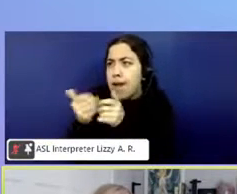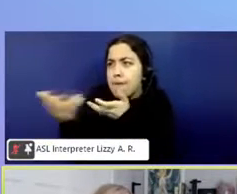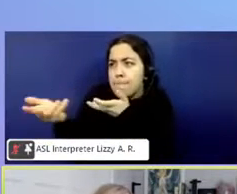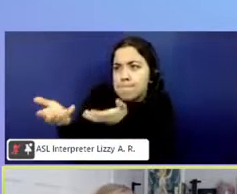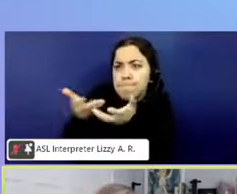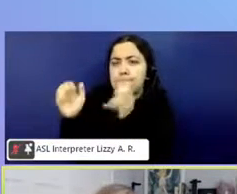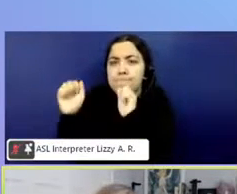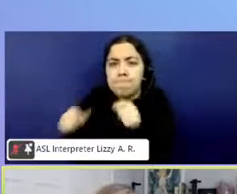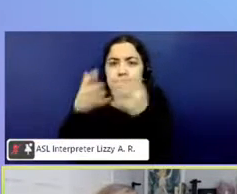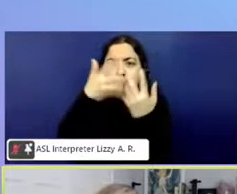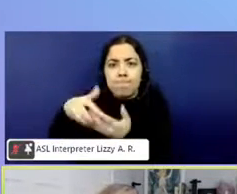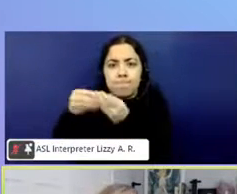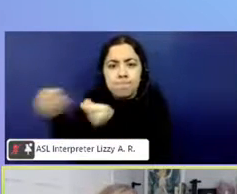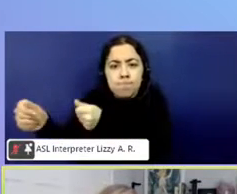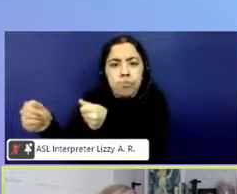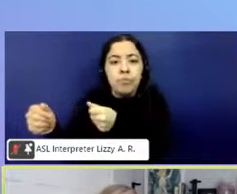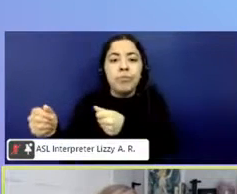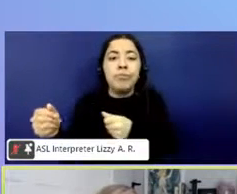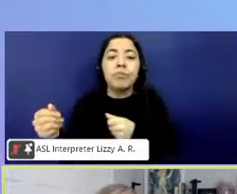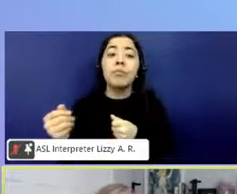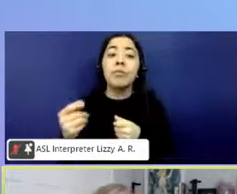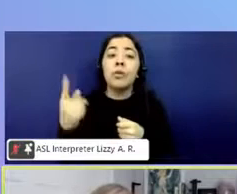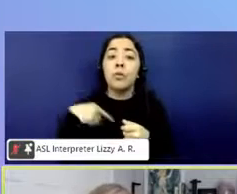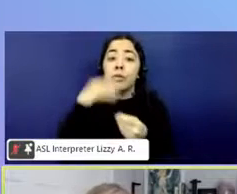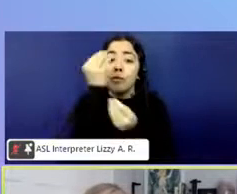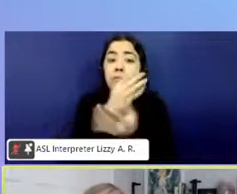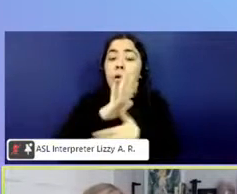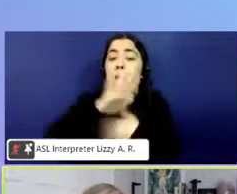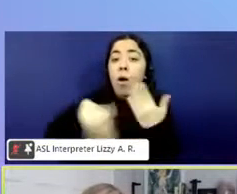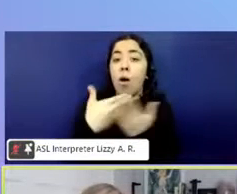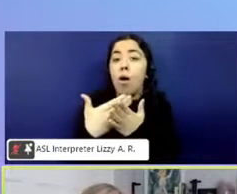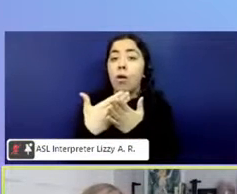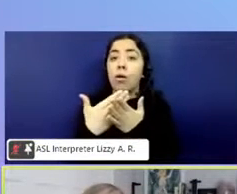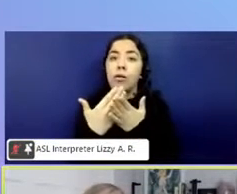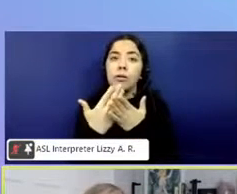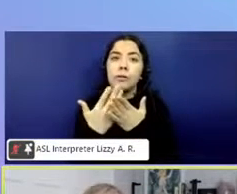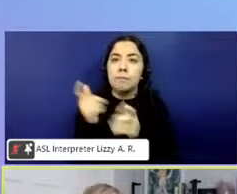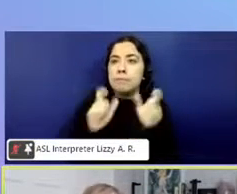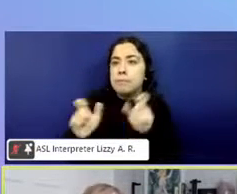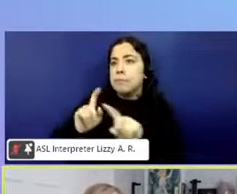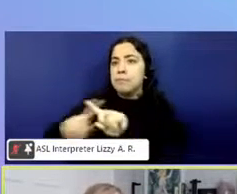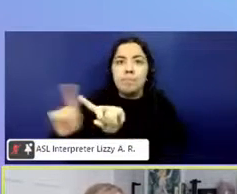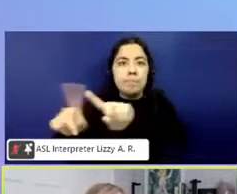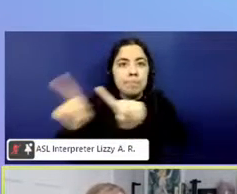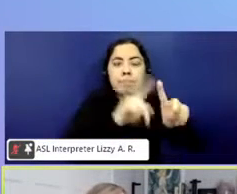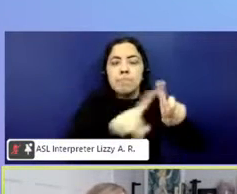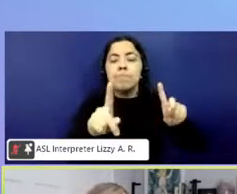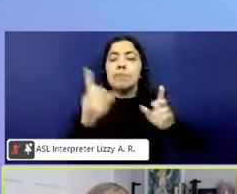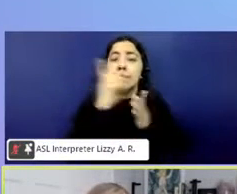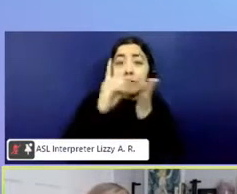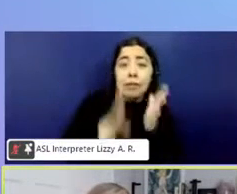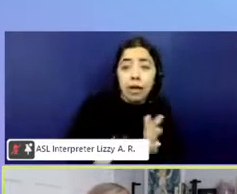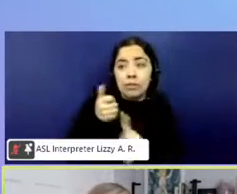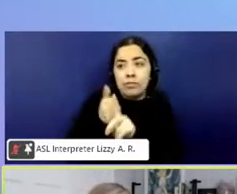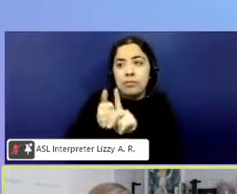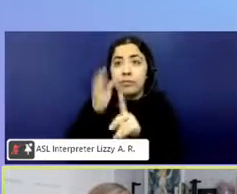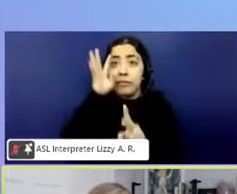of all types from designers to developers and more we have three inclusive design principles